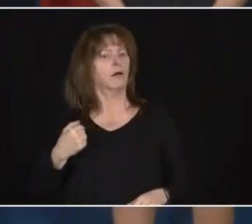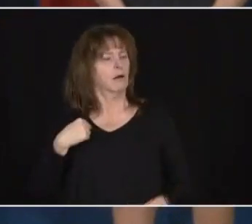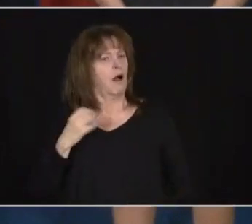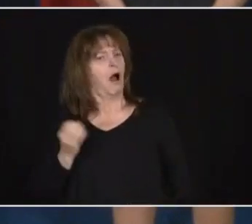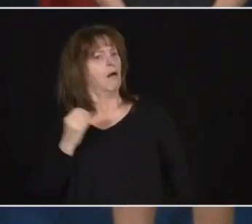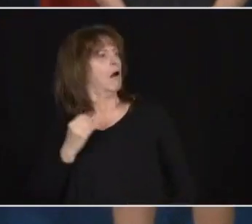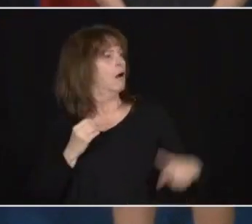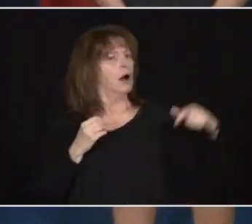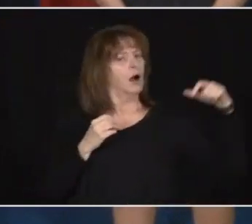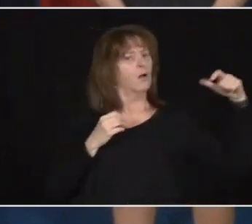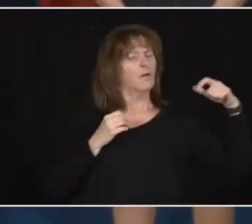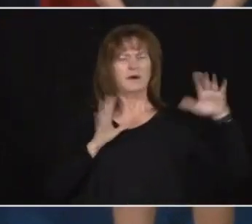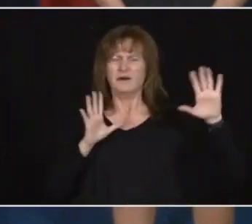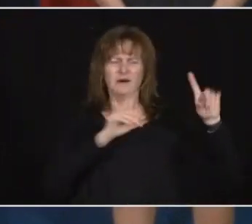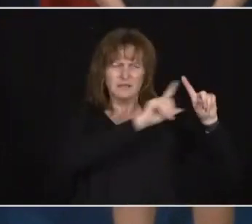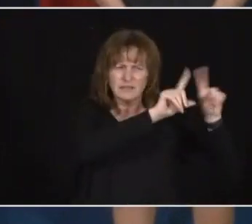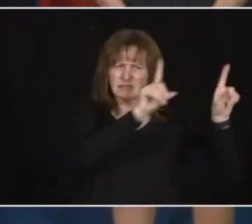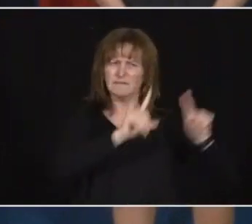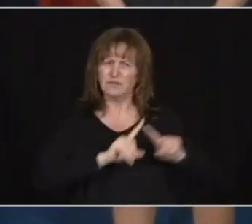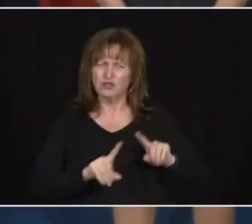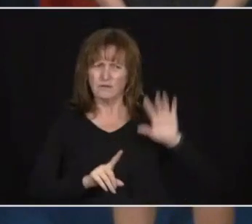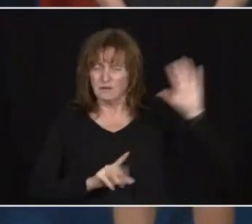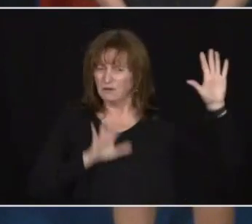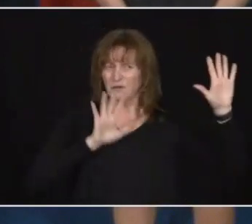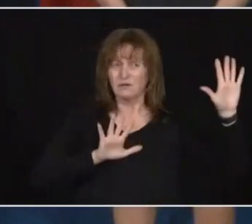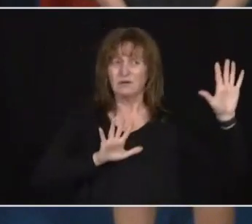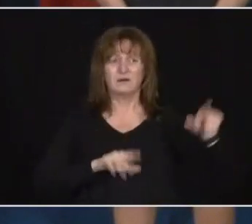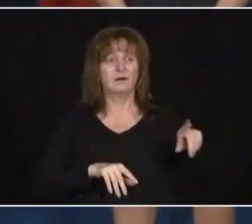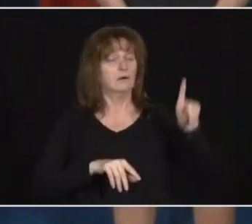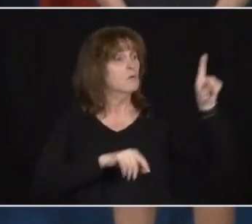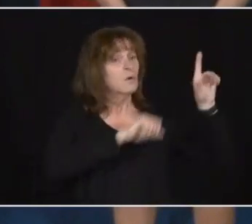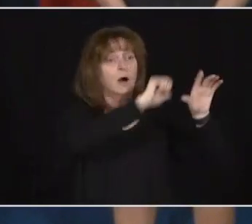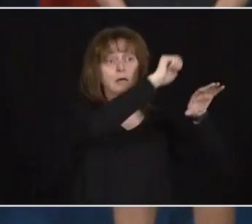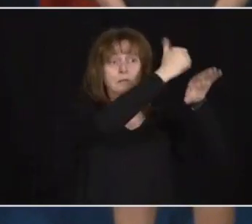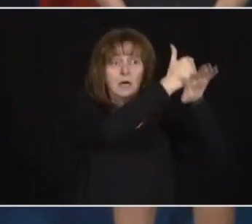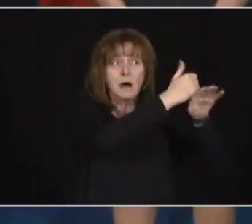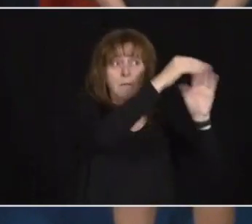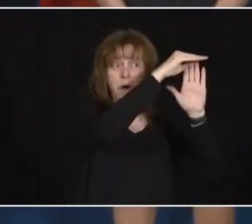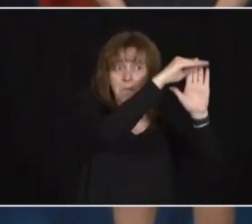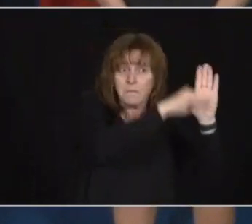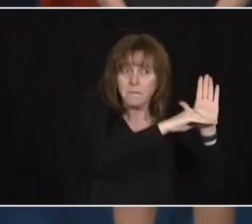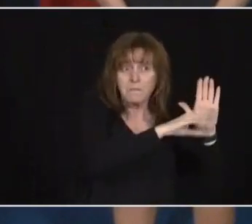He's going to see itself it works in his province and I wish him all the best.